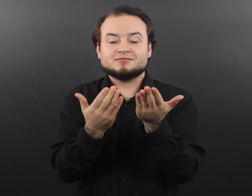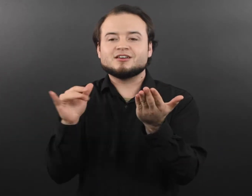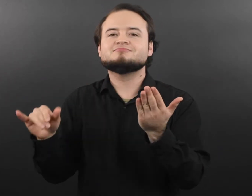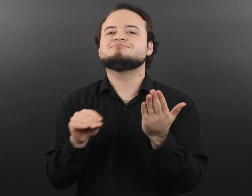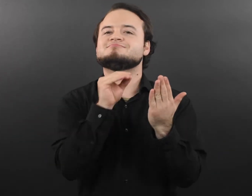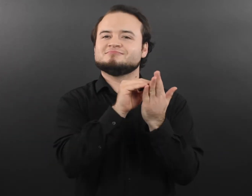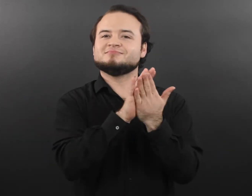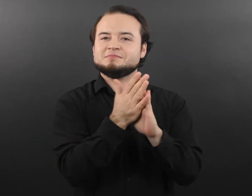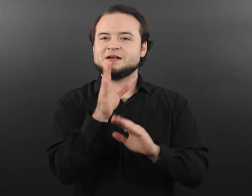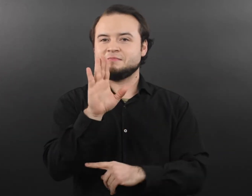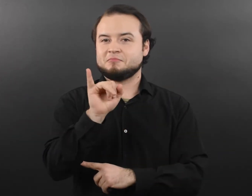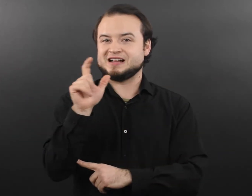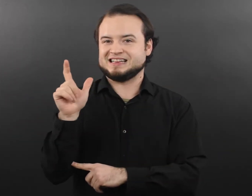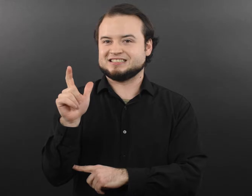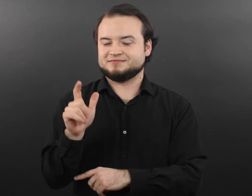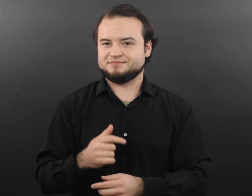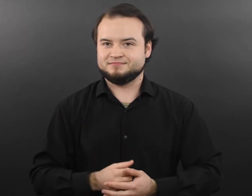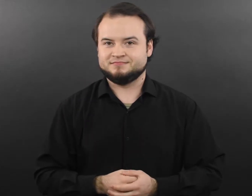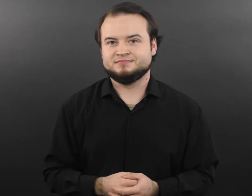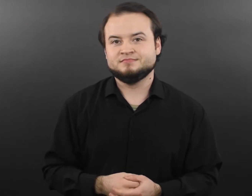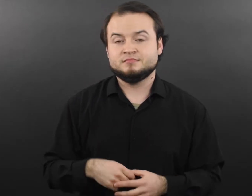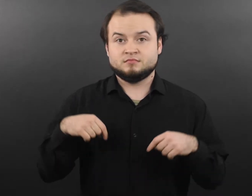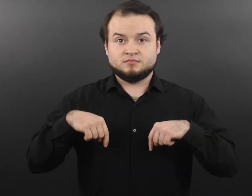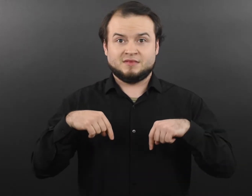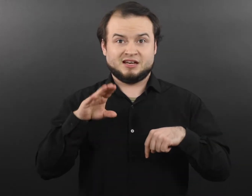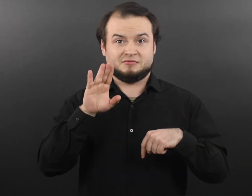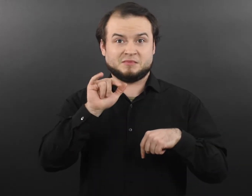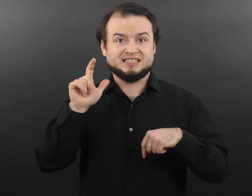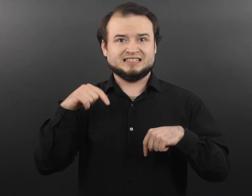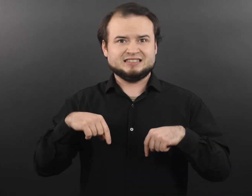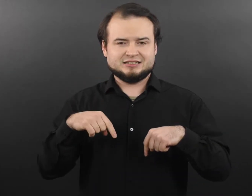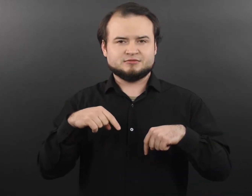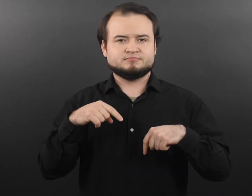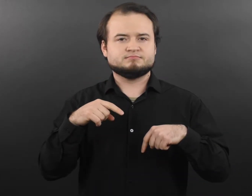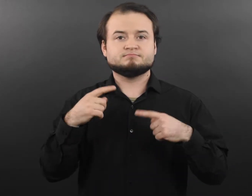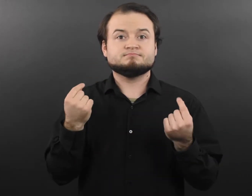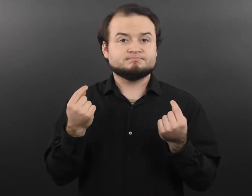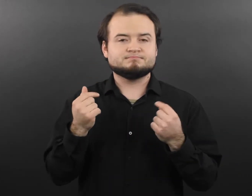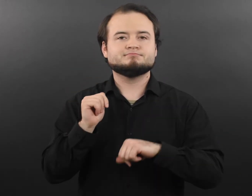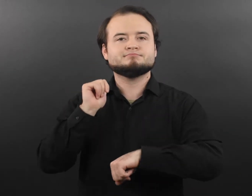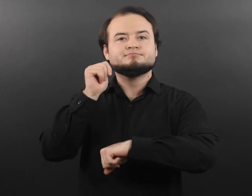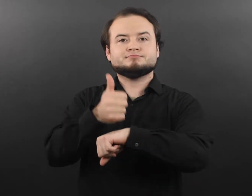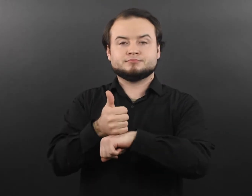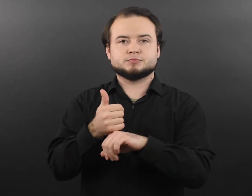individual. This bill is to establish an interpreter